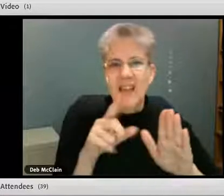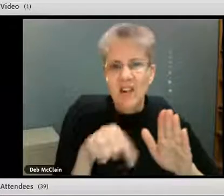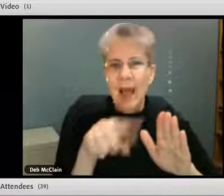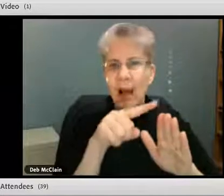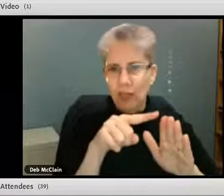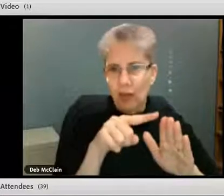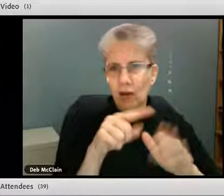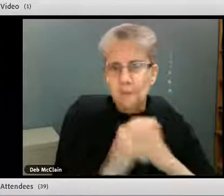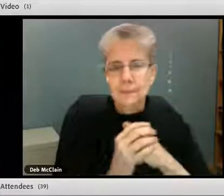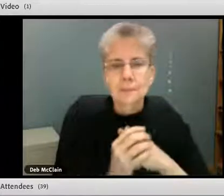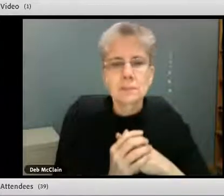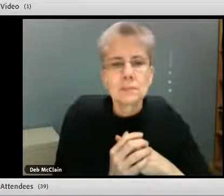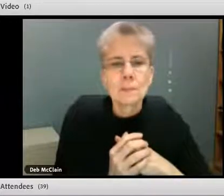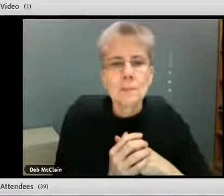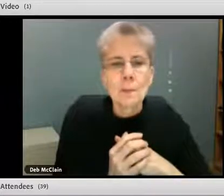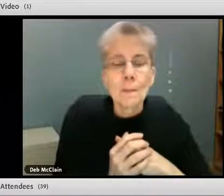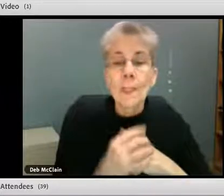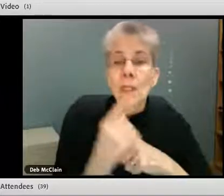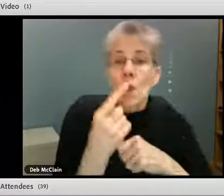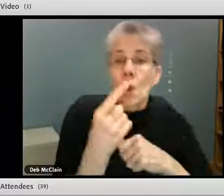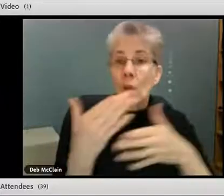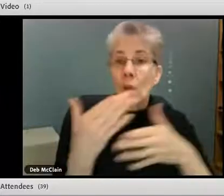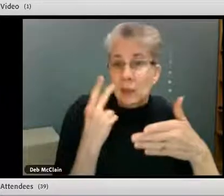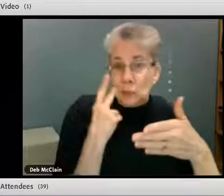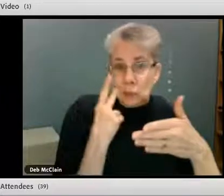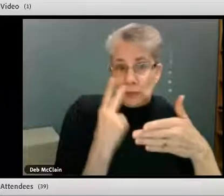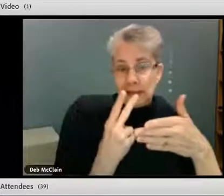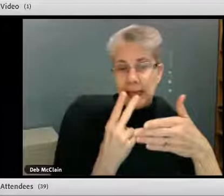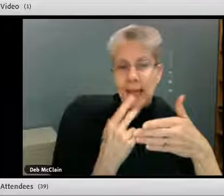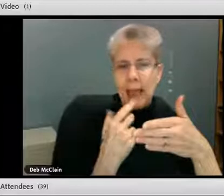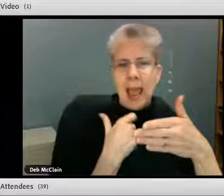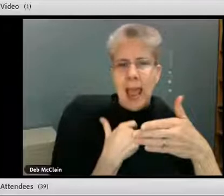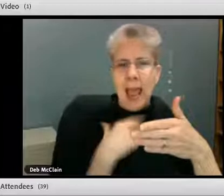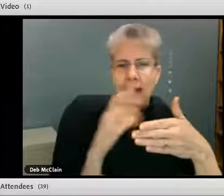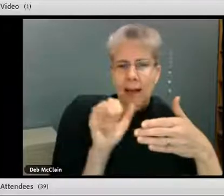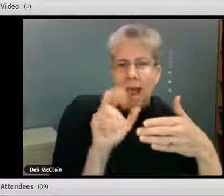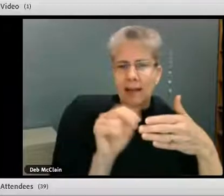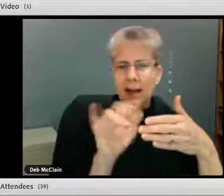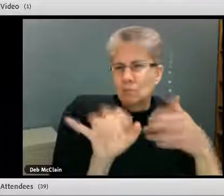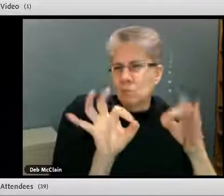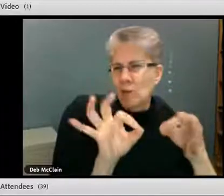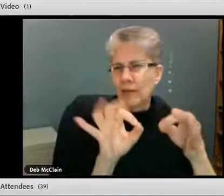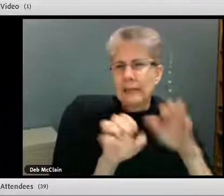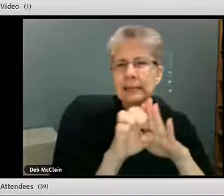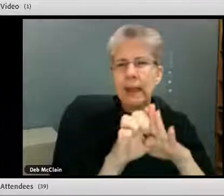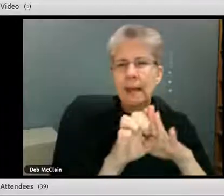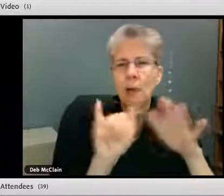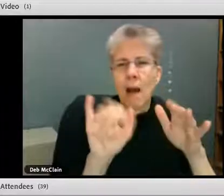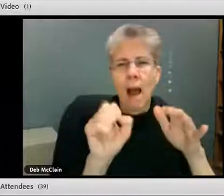One of the things you'll see, and Flaticon is a good example. Flaticon, you have to do an attribution.